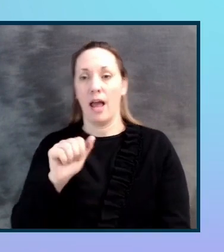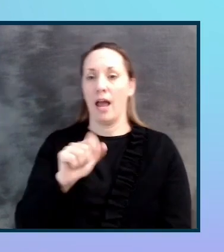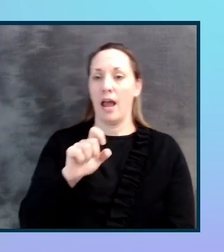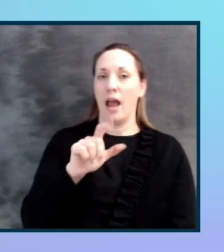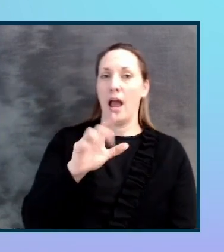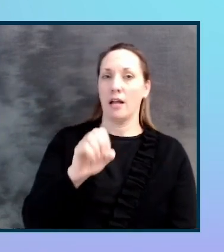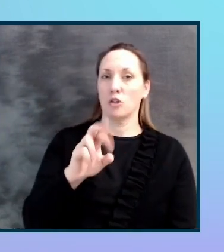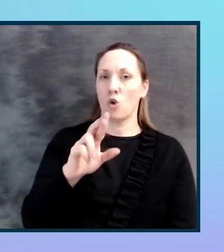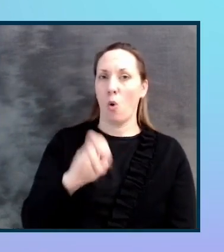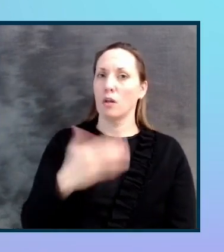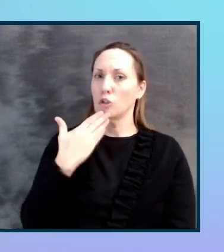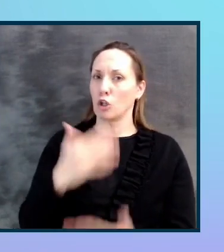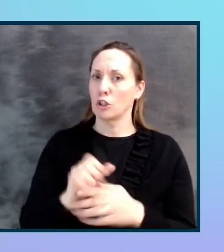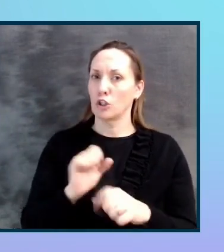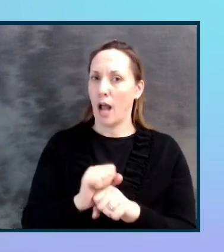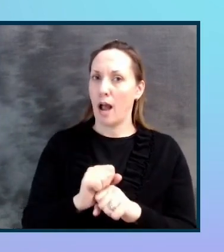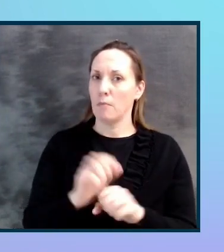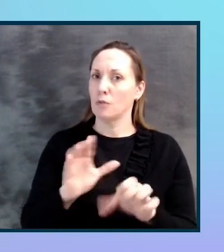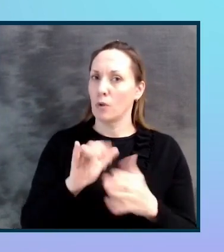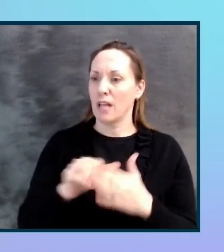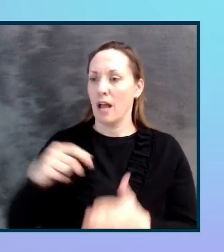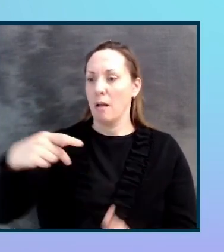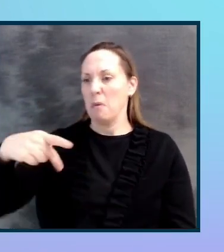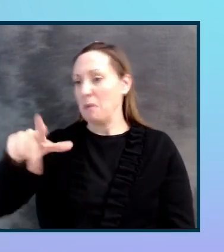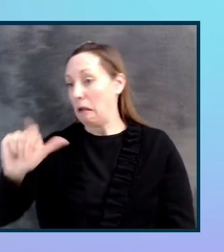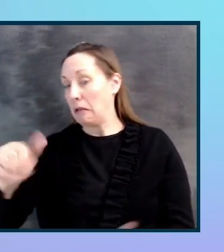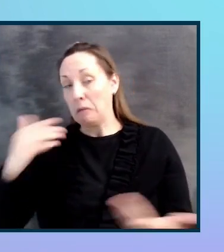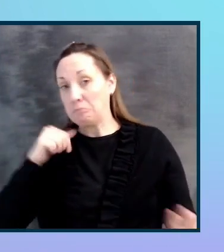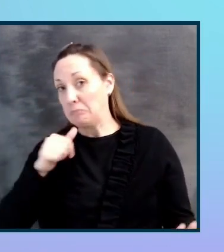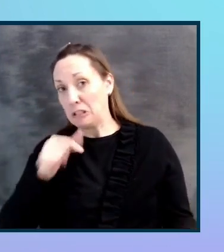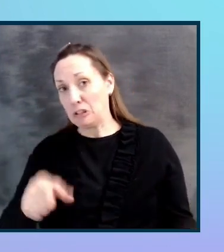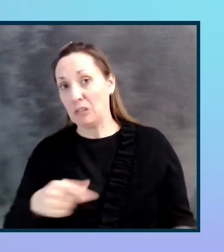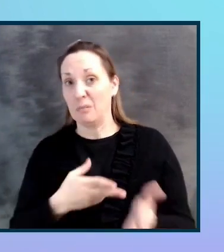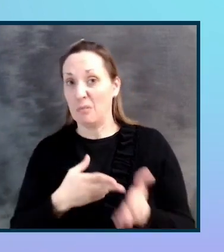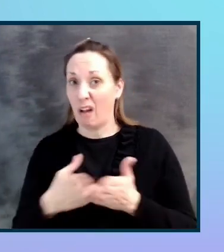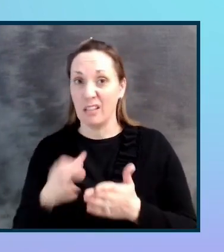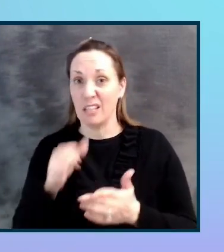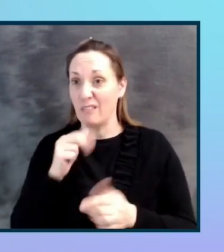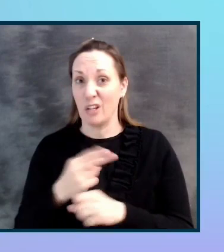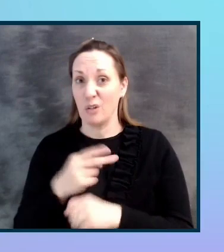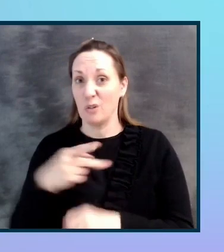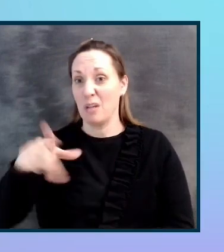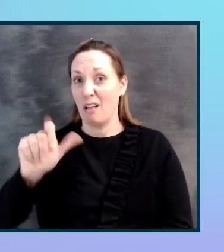but I don't know if Pa11y does or not. To be very truthful I haven't used Pa11y in a while